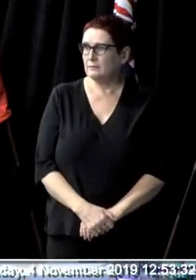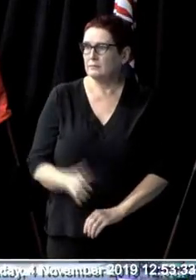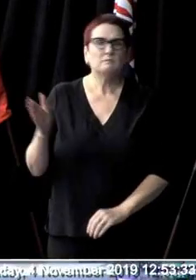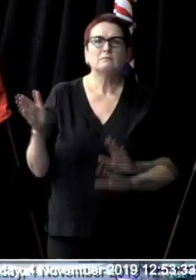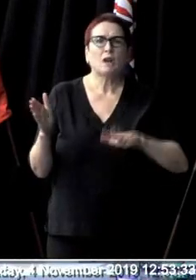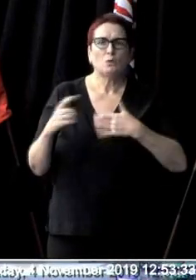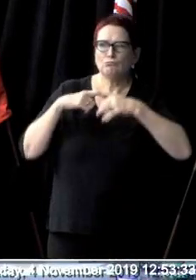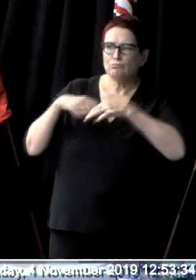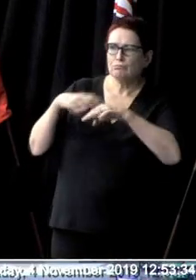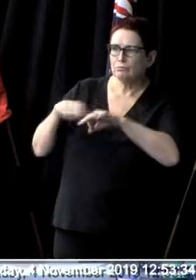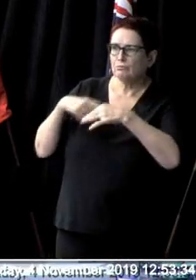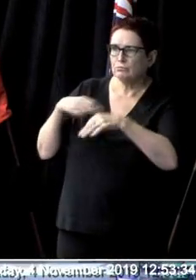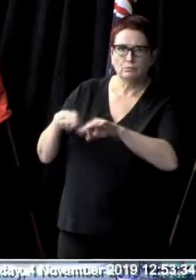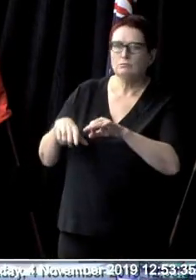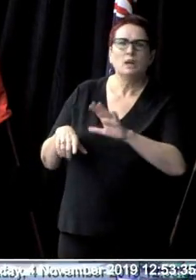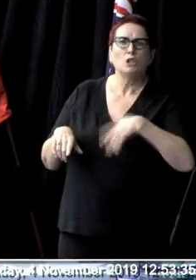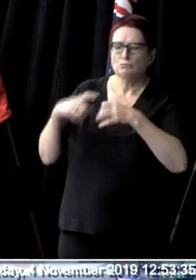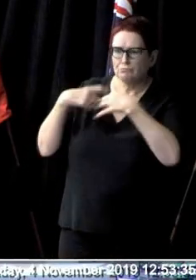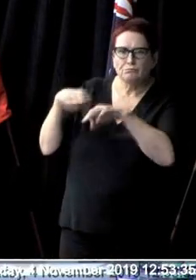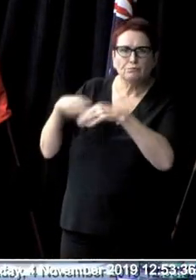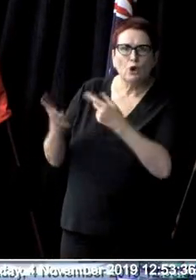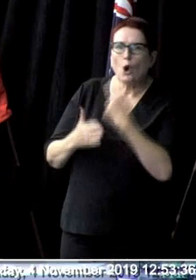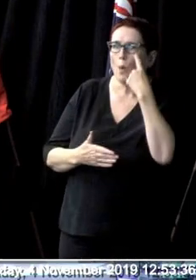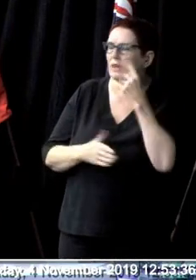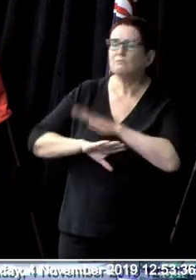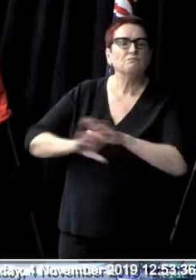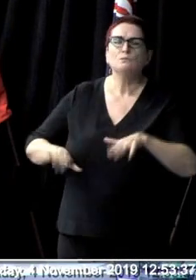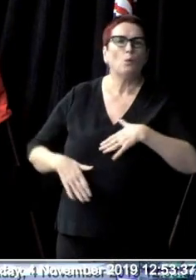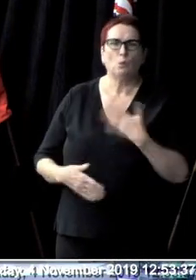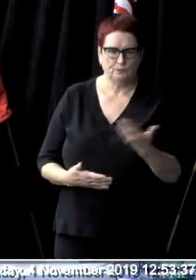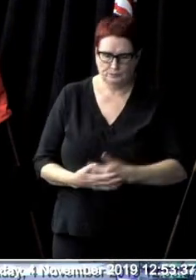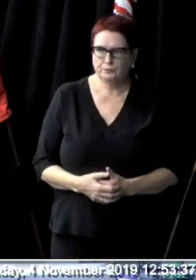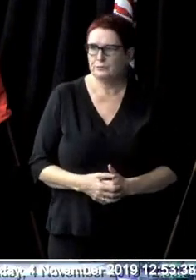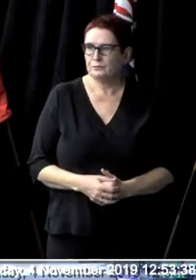You are? MS McMILLAN: I’m not. Not. Thank you very much. Good, thank you.